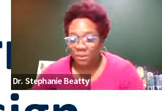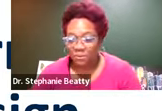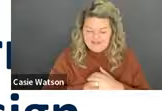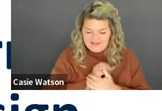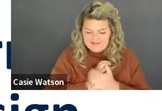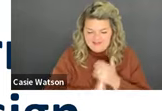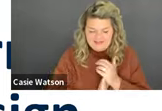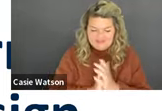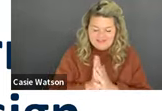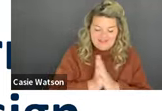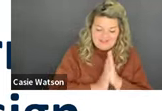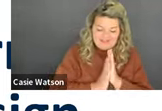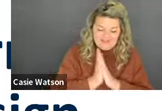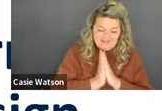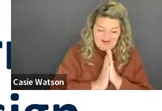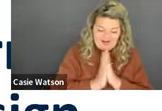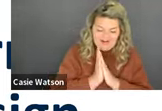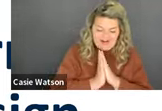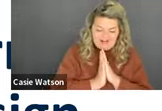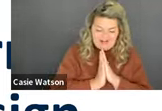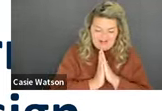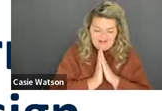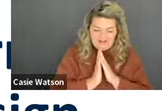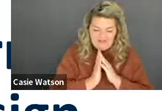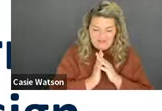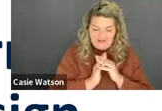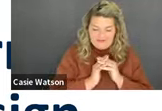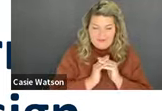Looks like, - [Stephanie] What do you think? - These results are, so far, are all over the place,